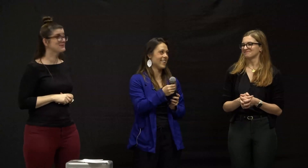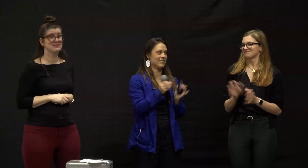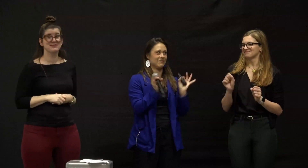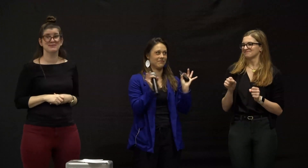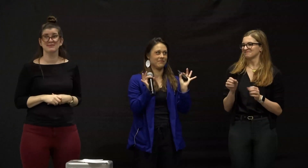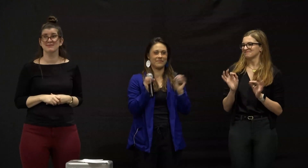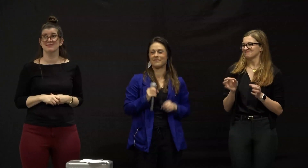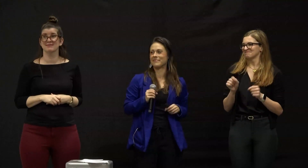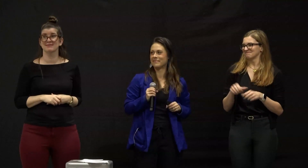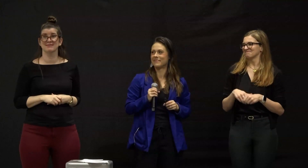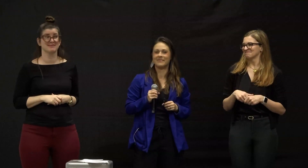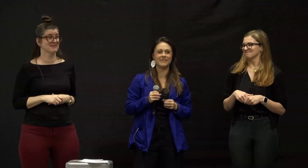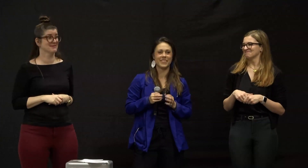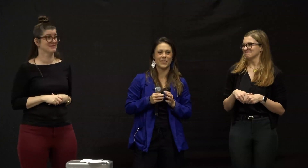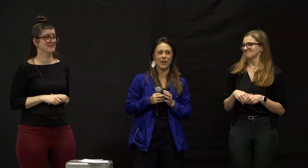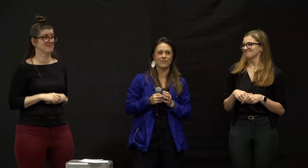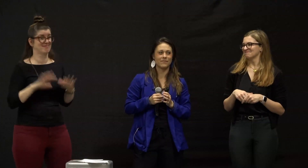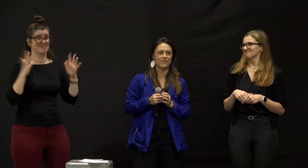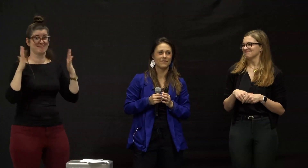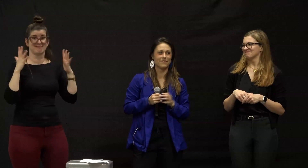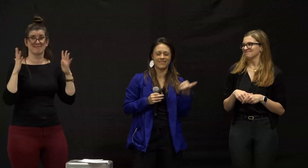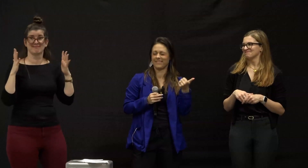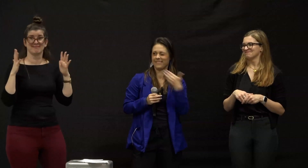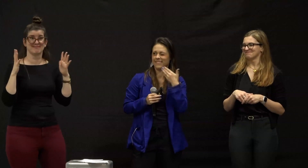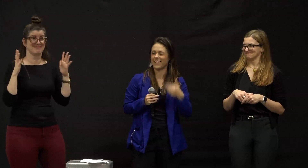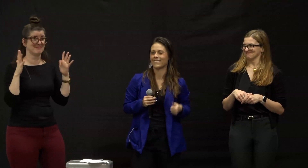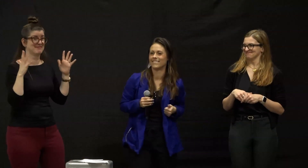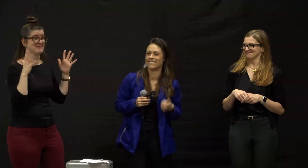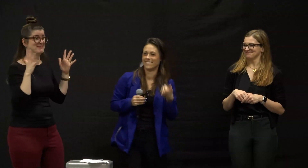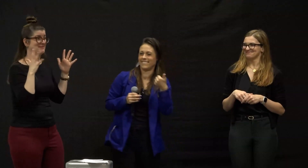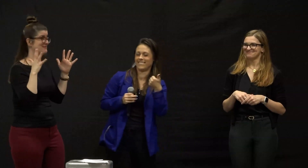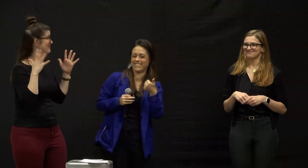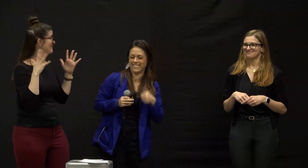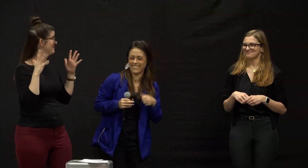Yes, I agree, absolutely. Great, thank you.